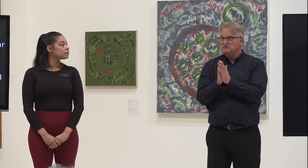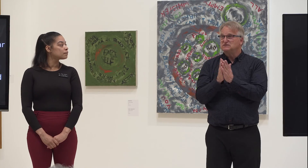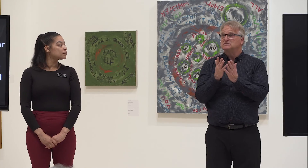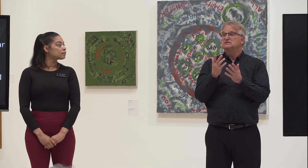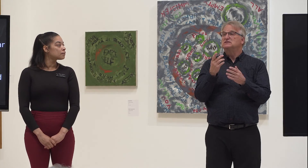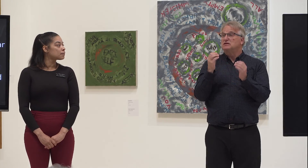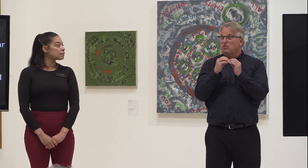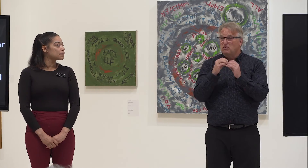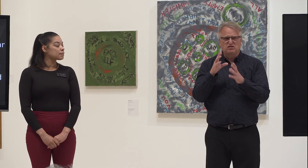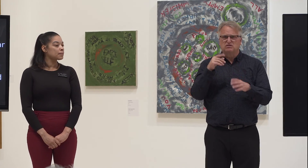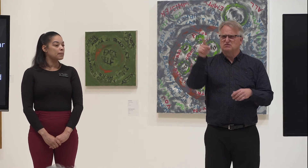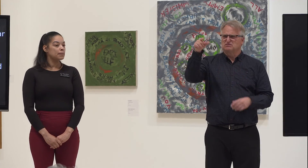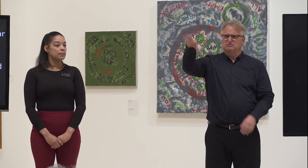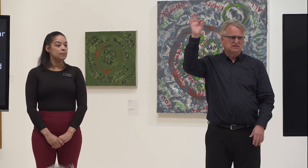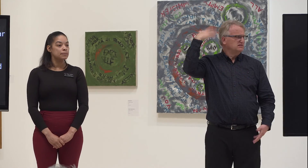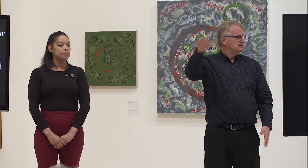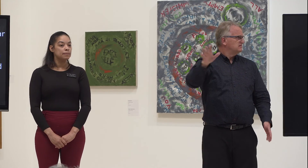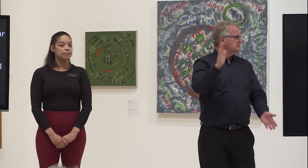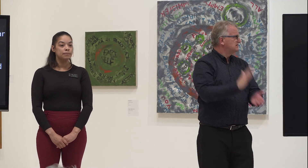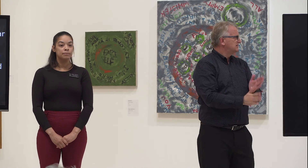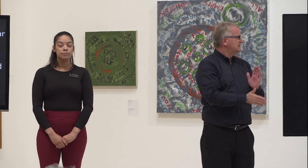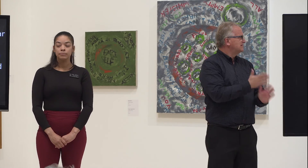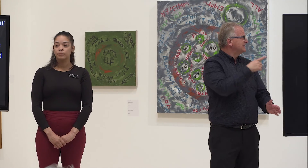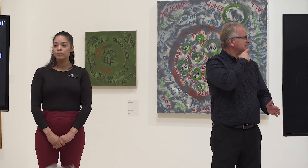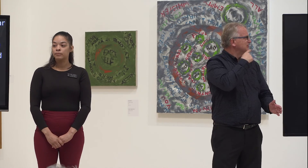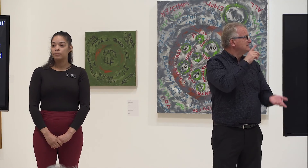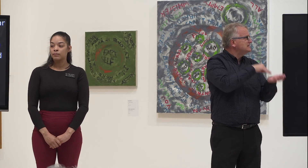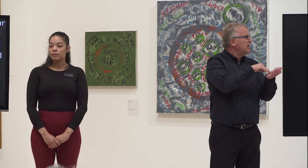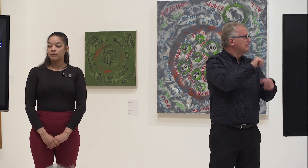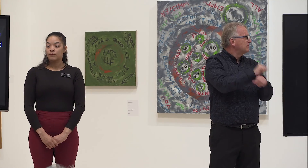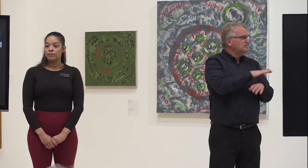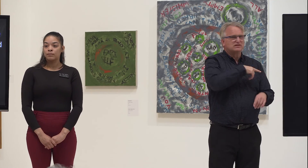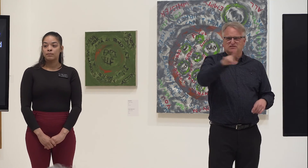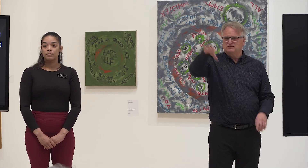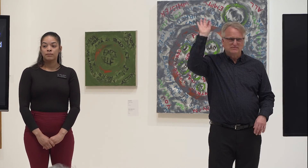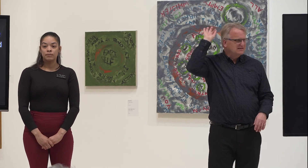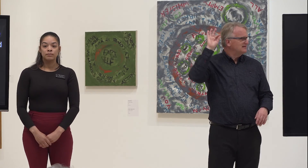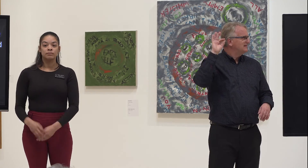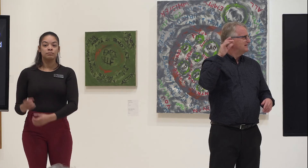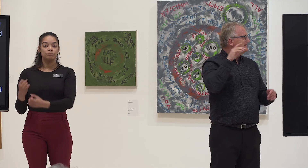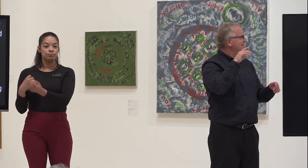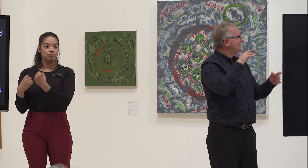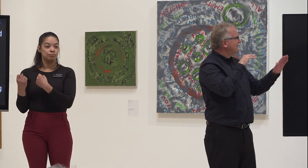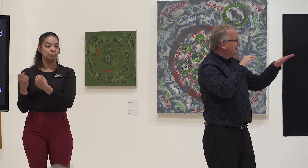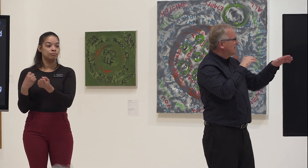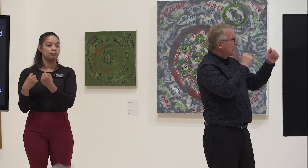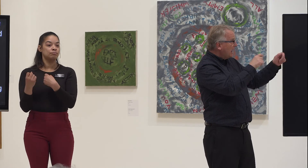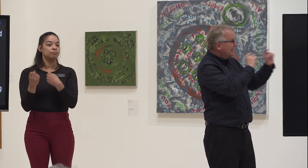So, maybe we need to have something more like that, right, for whatever it is. A doctor's appointment